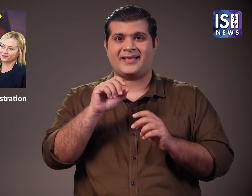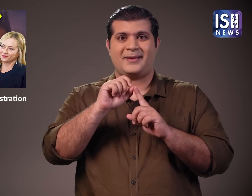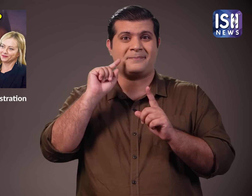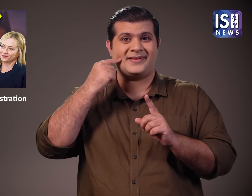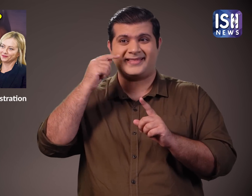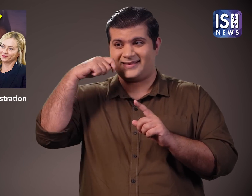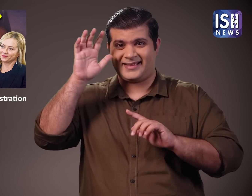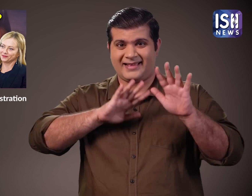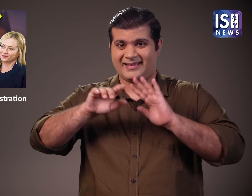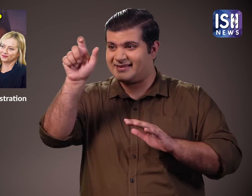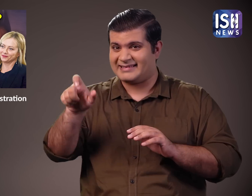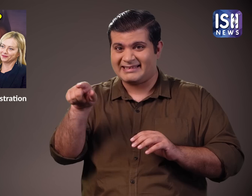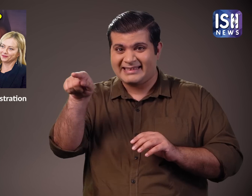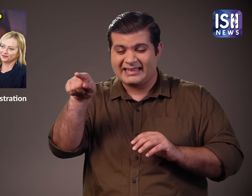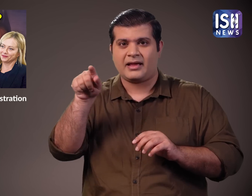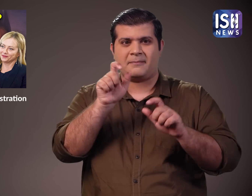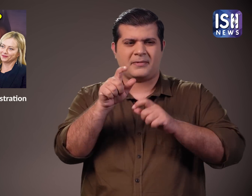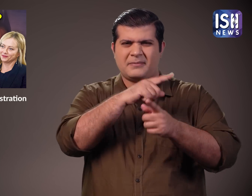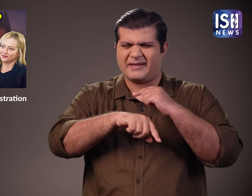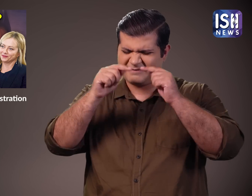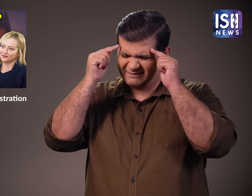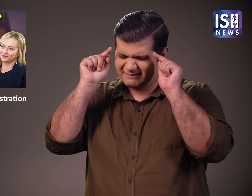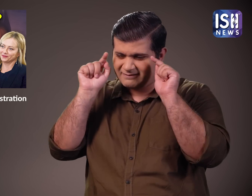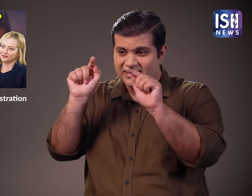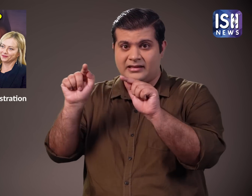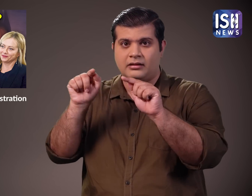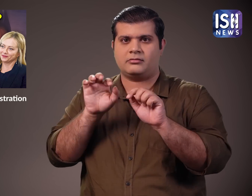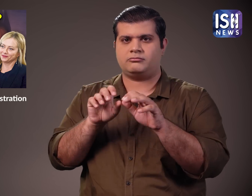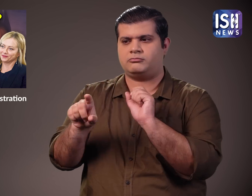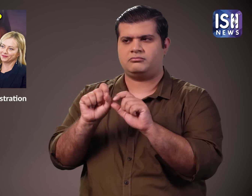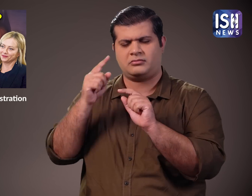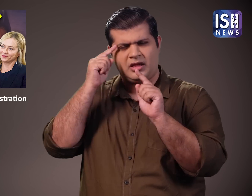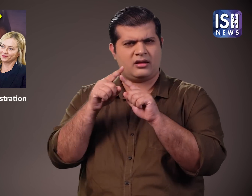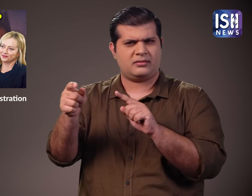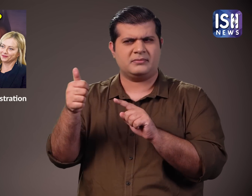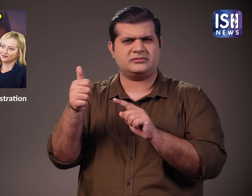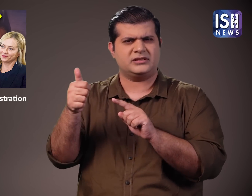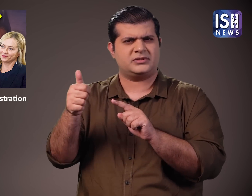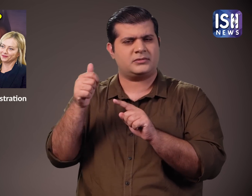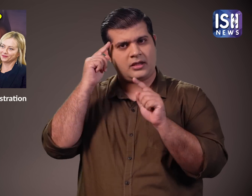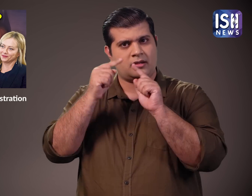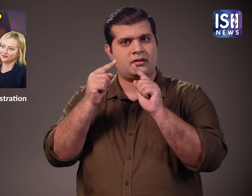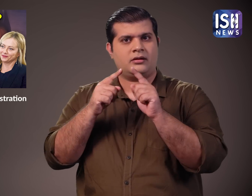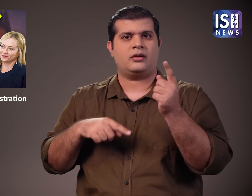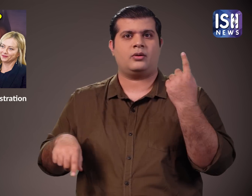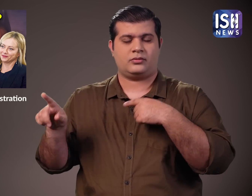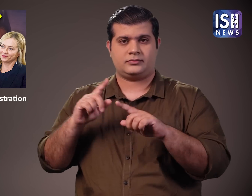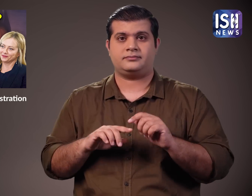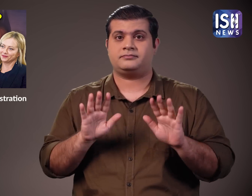Preity’s fans and followers also agreed with her in the comment section.